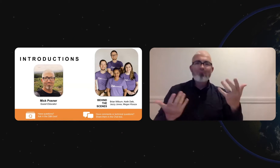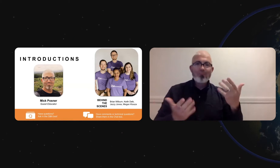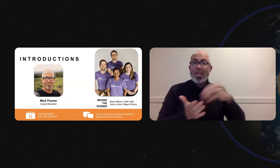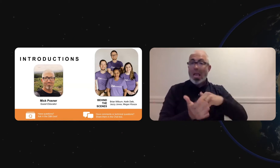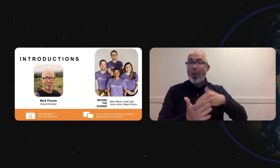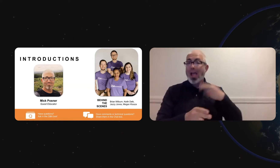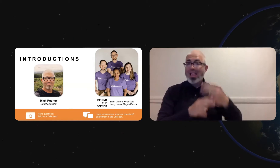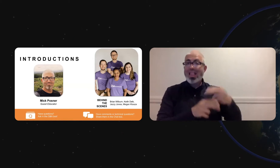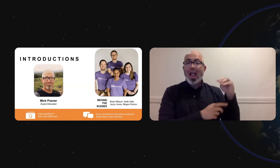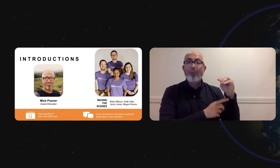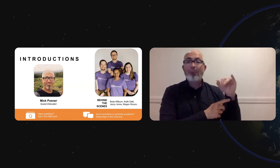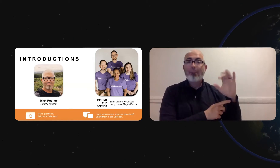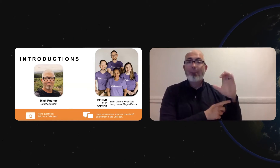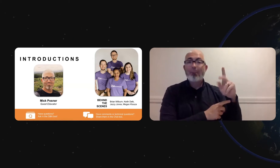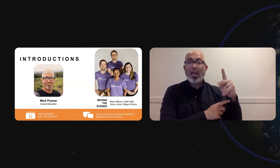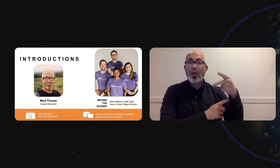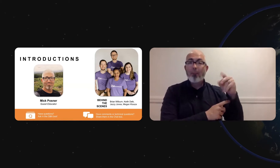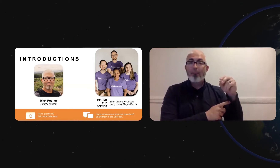Again, I'm Mick Posner.